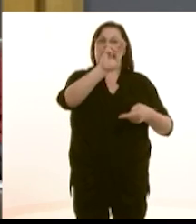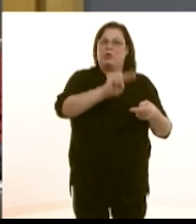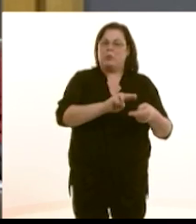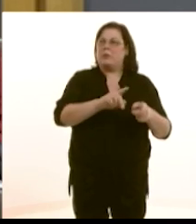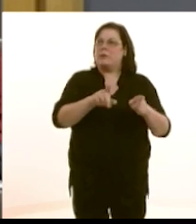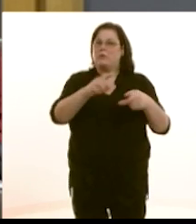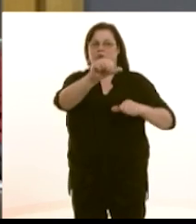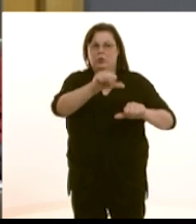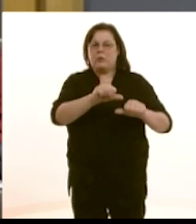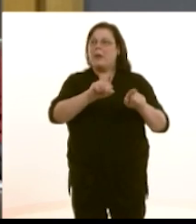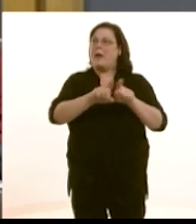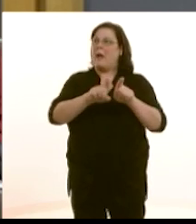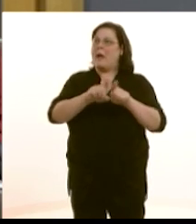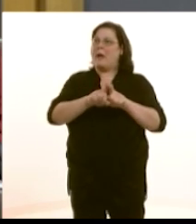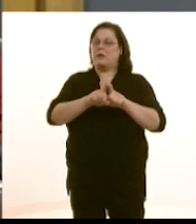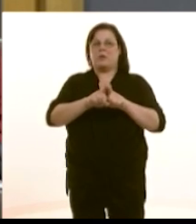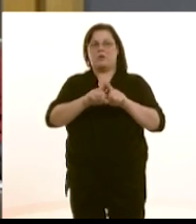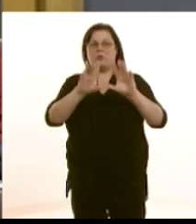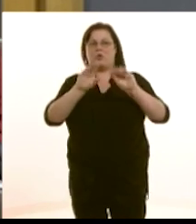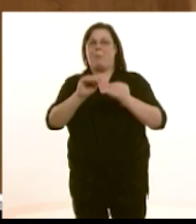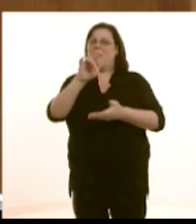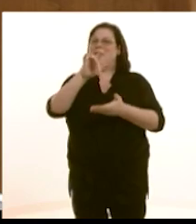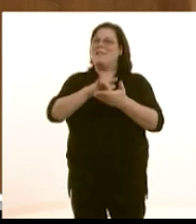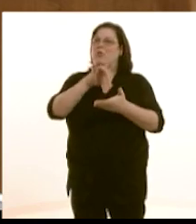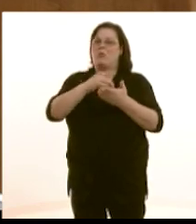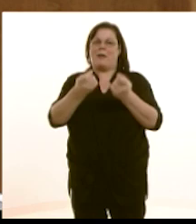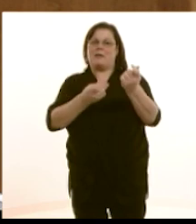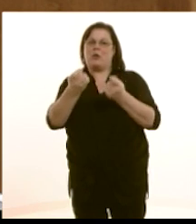plans, which, of course, are making all of this worse. Our plans to train and recruit